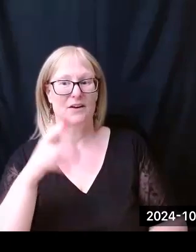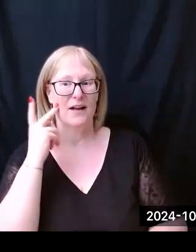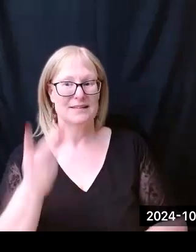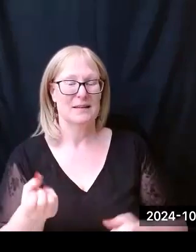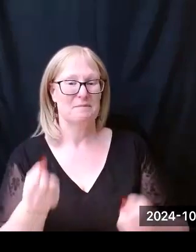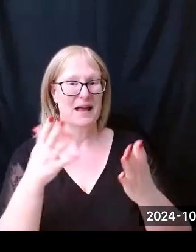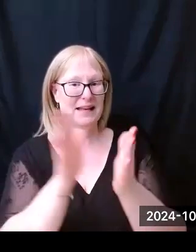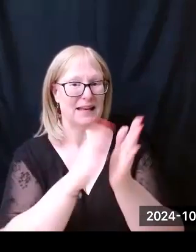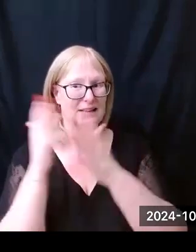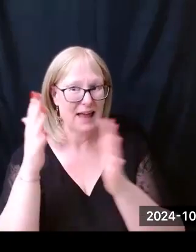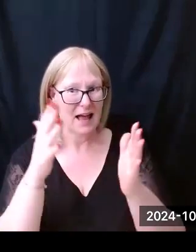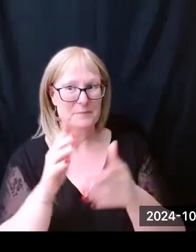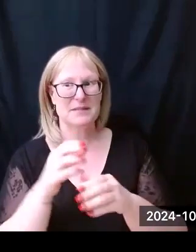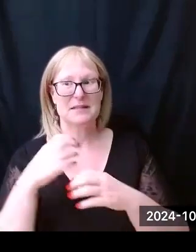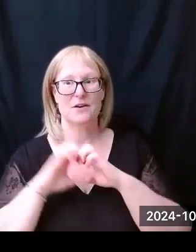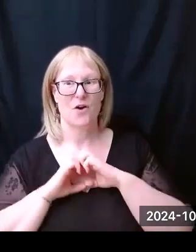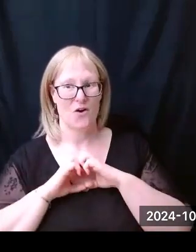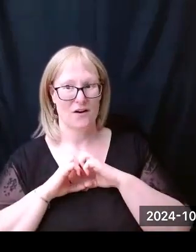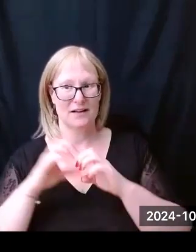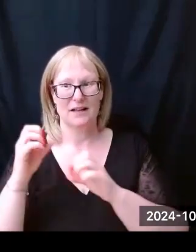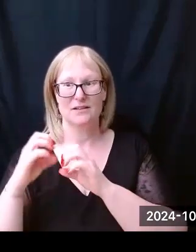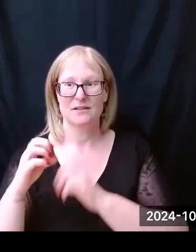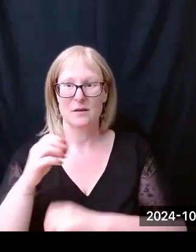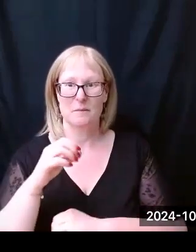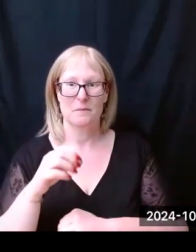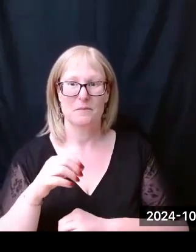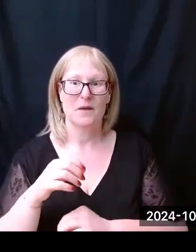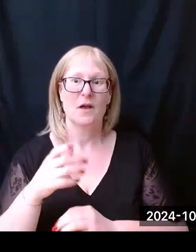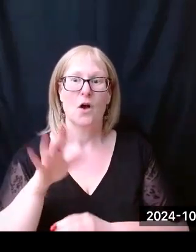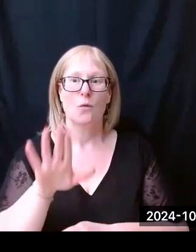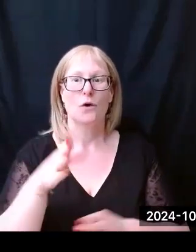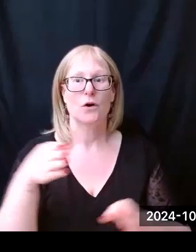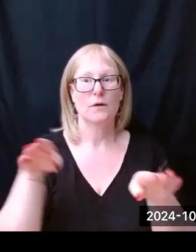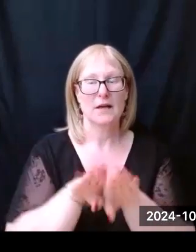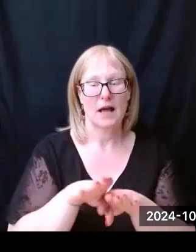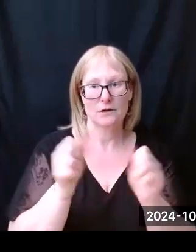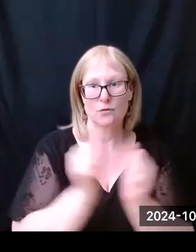We are going to end with kind of some closing content. But please take a